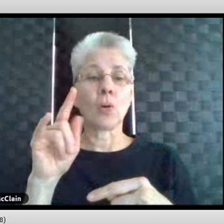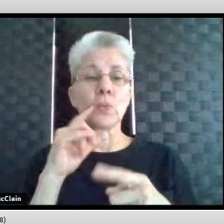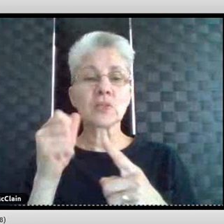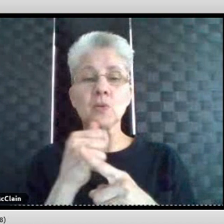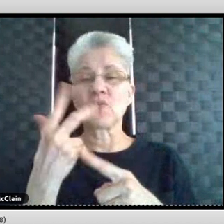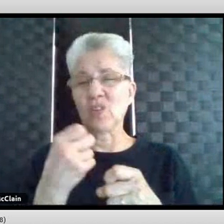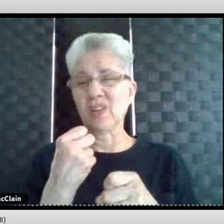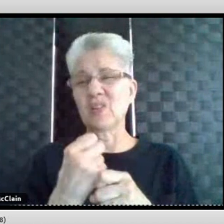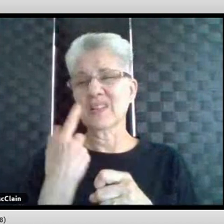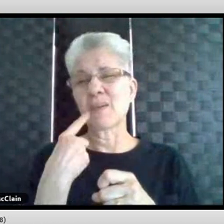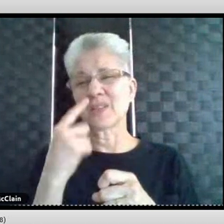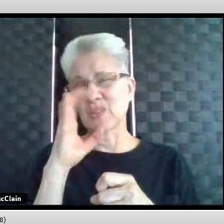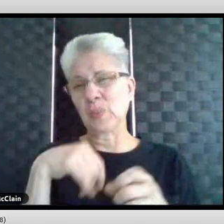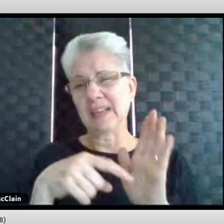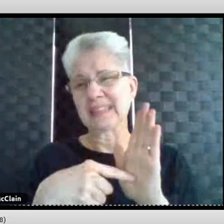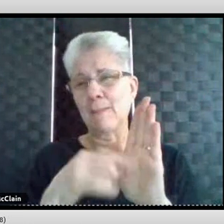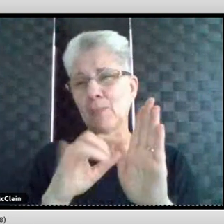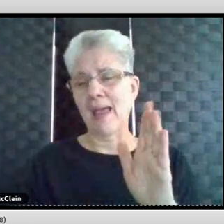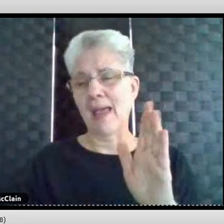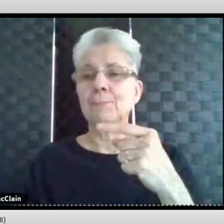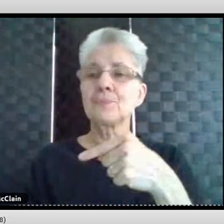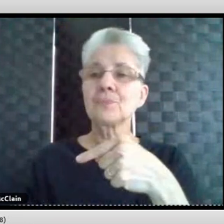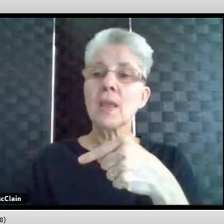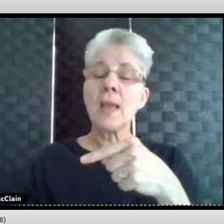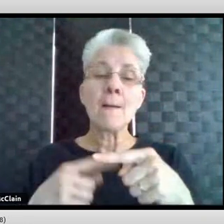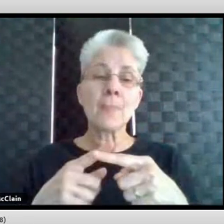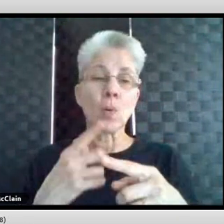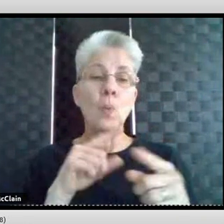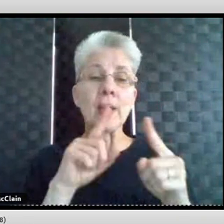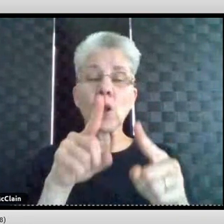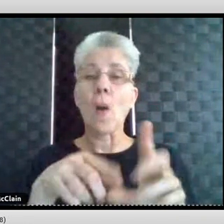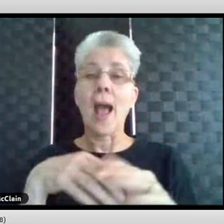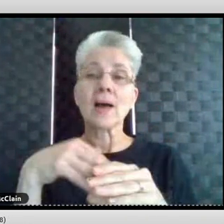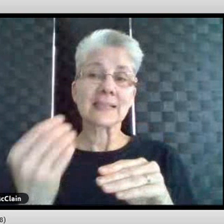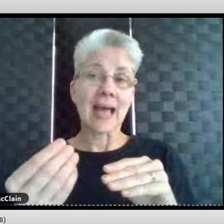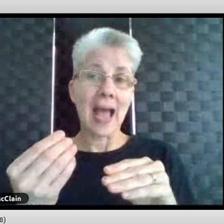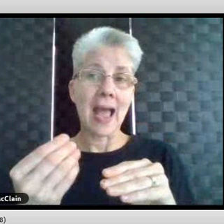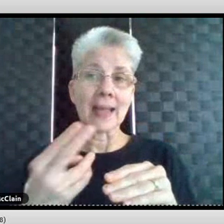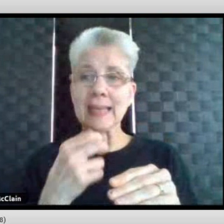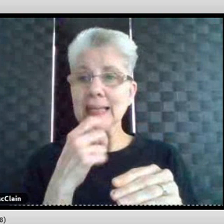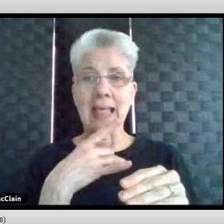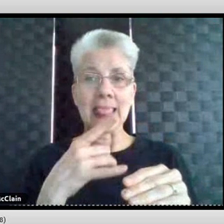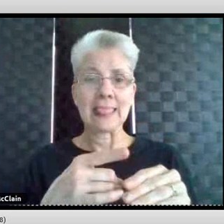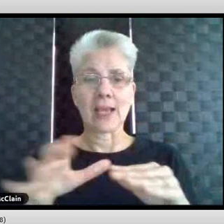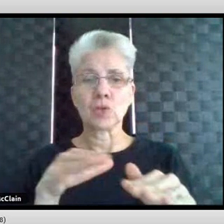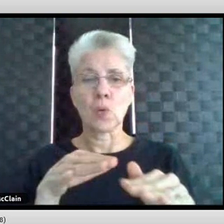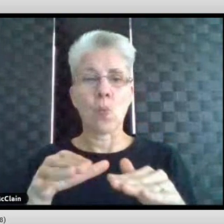I'm just using this as a weird example. But when we go outside, he doesn't like to walk very far,